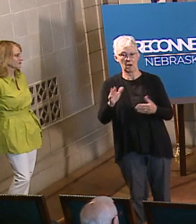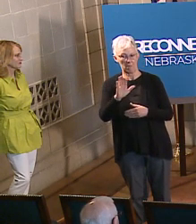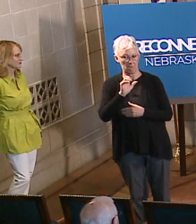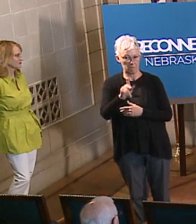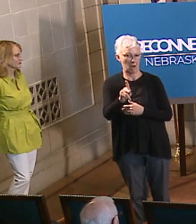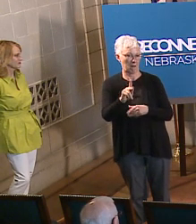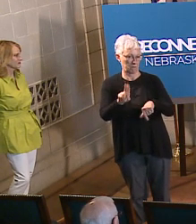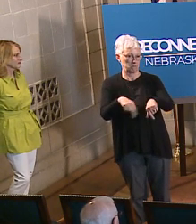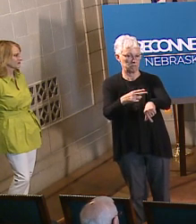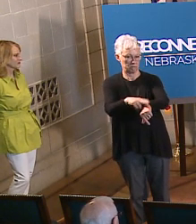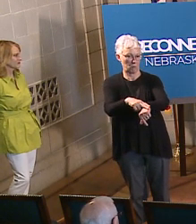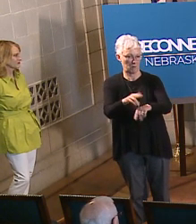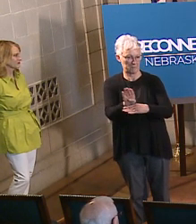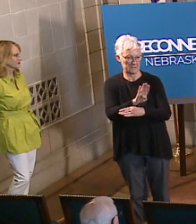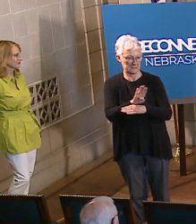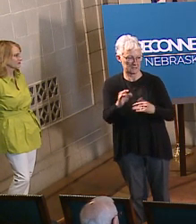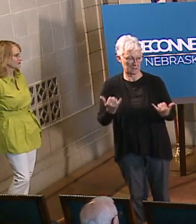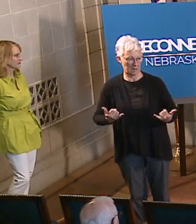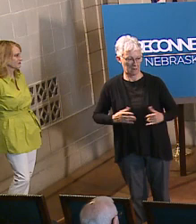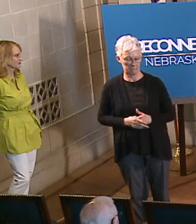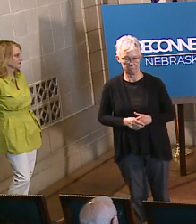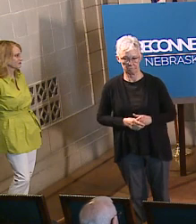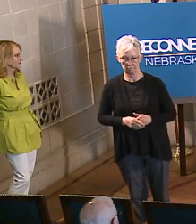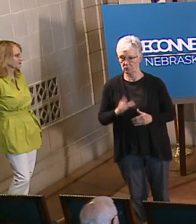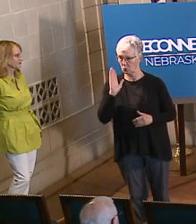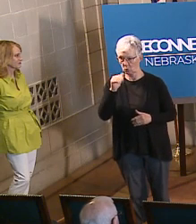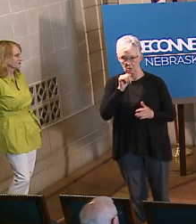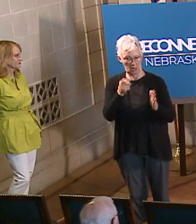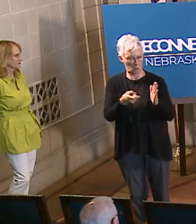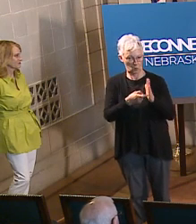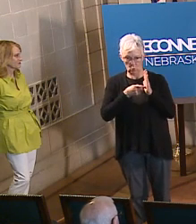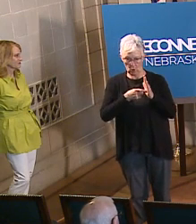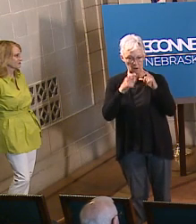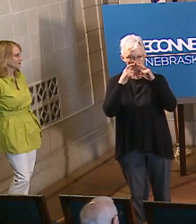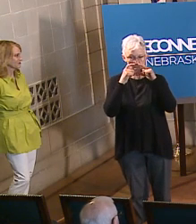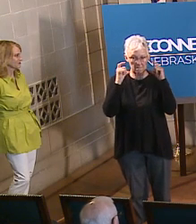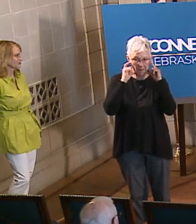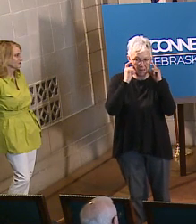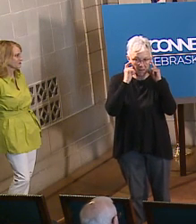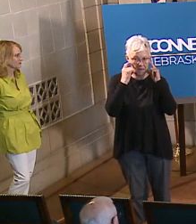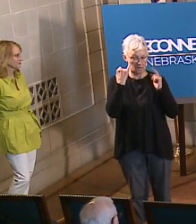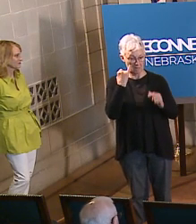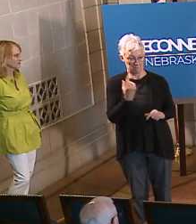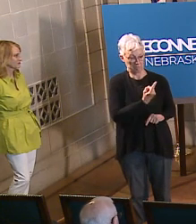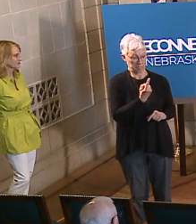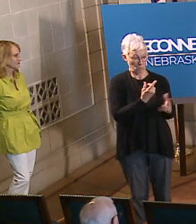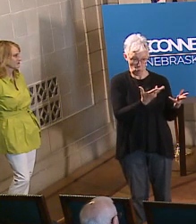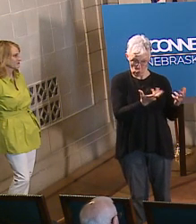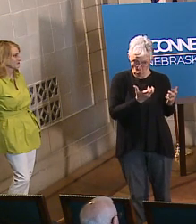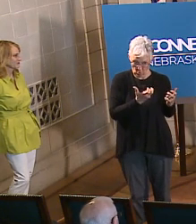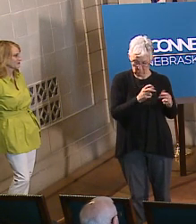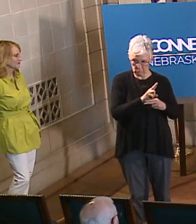TOGETHER, ALL THE ORGANIZATIONS THAT WE HAVE TO TAKE THAT STEP MOVING FORWARD.